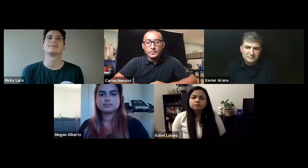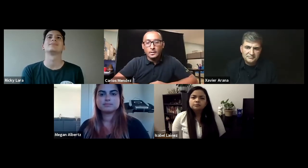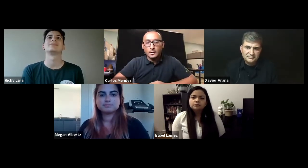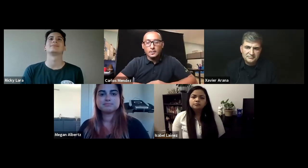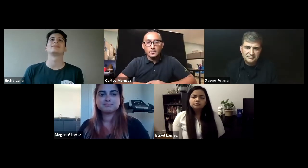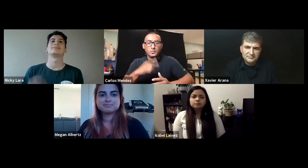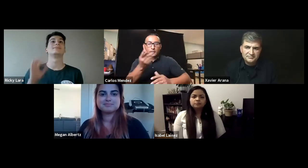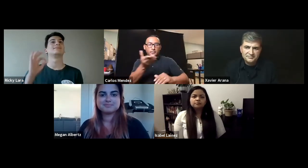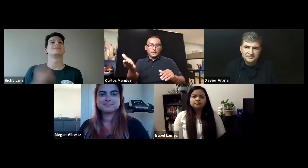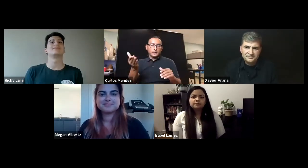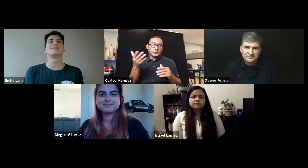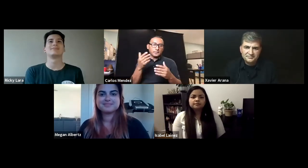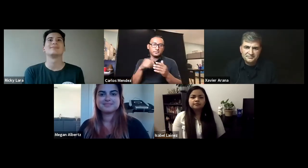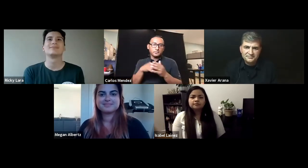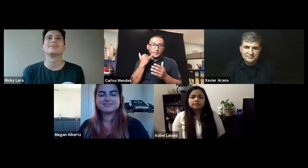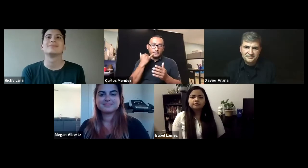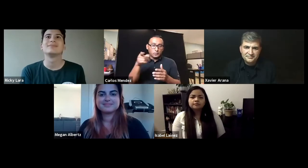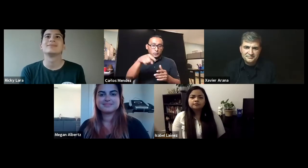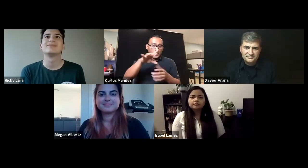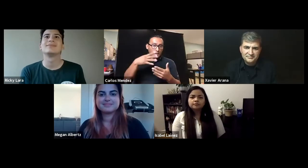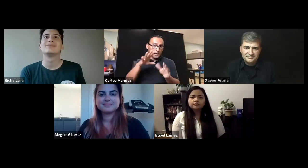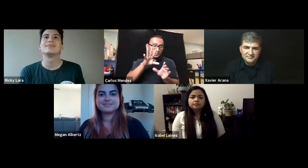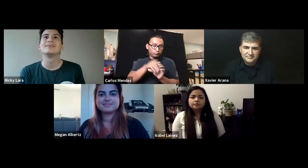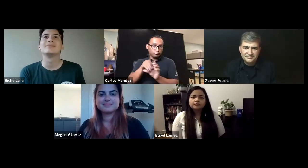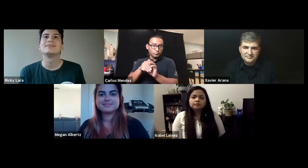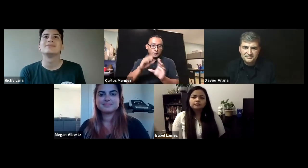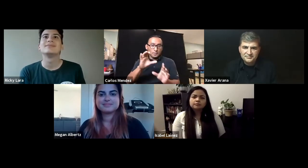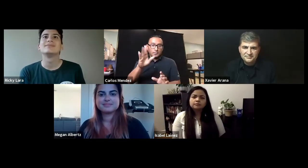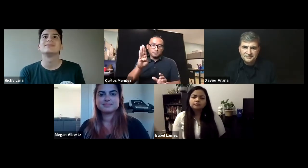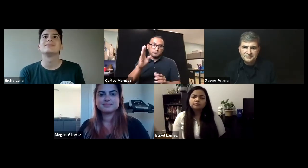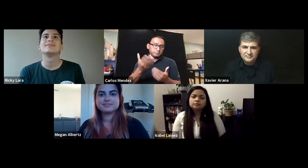there's just so much to learn in that. So I really encourage you to keep learning